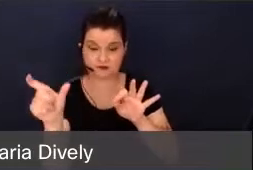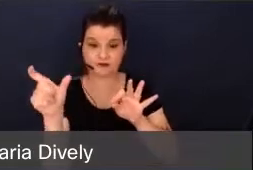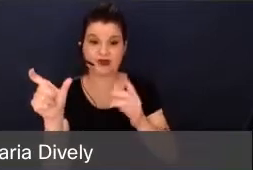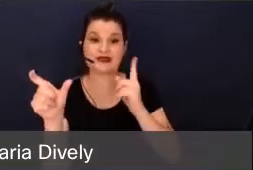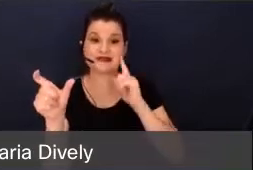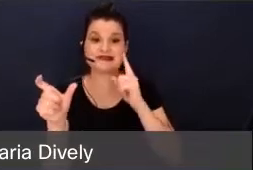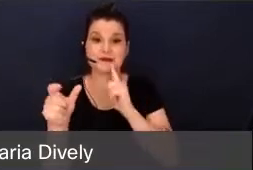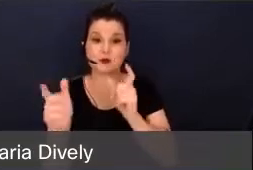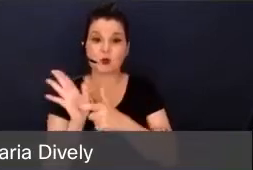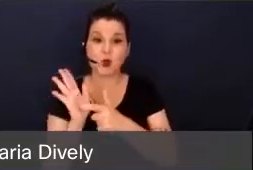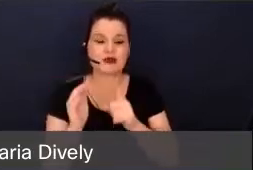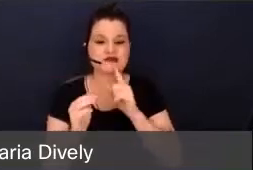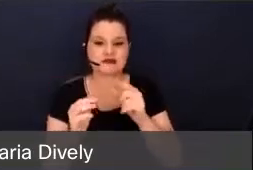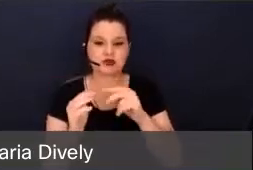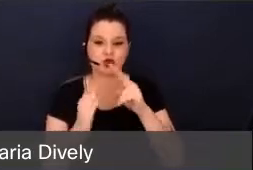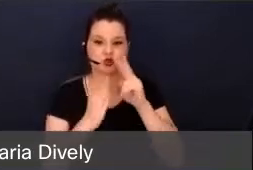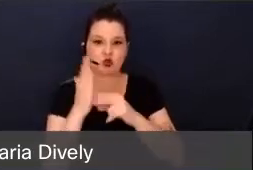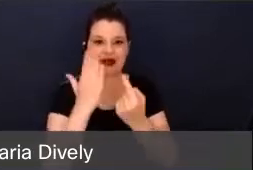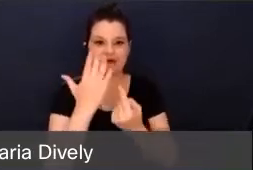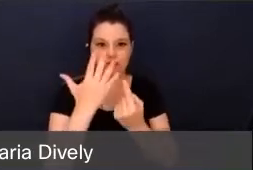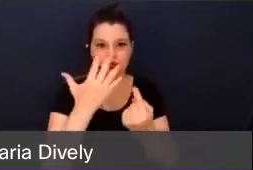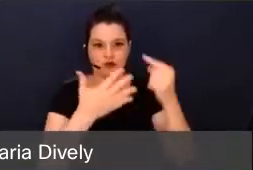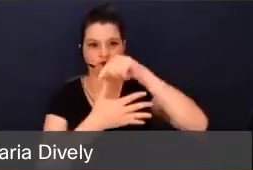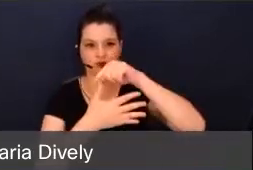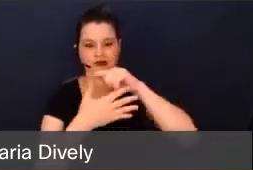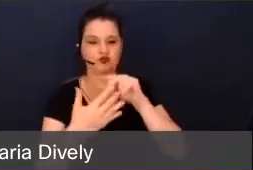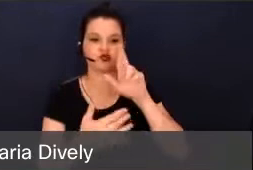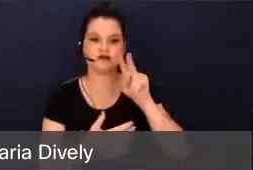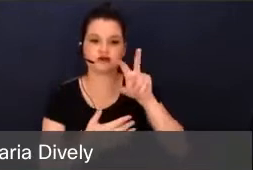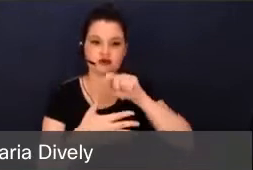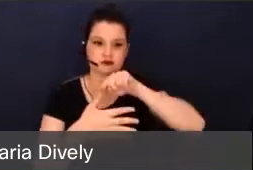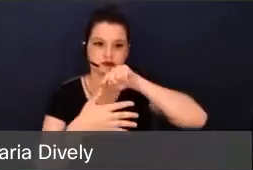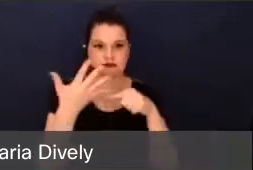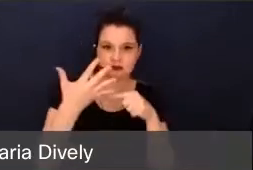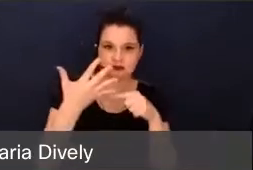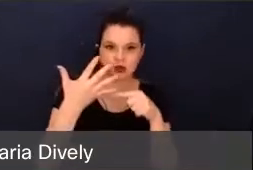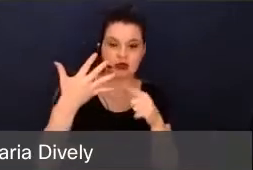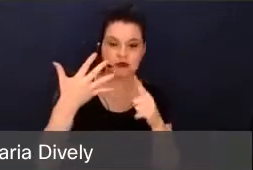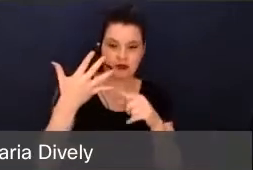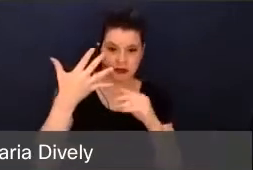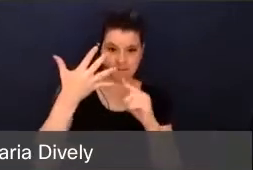to note is that it's re- read in reverse order. So um, you can see it reads, um, from the bottom to the top.